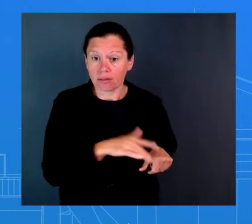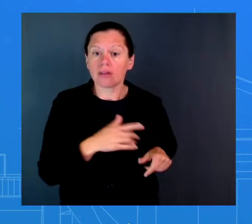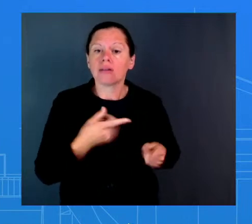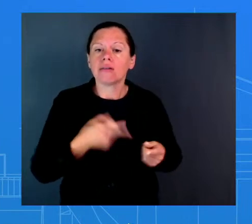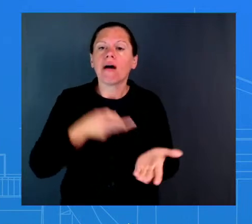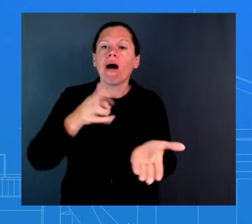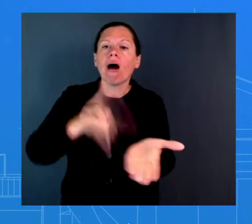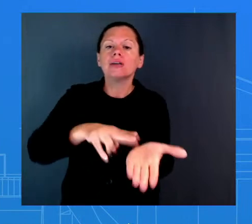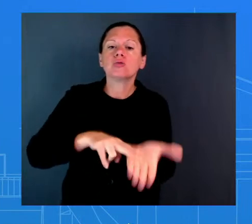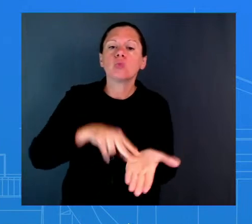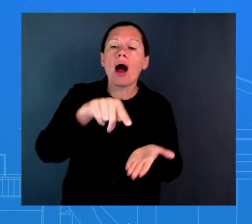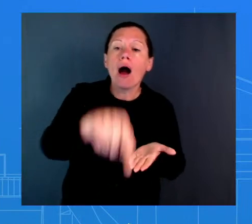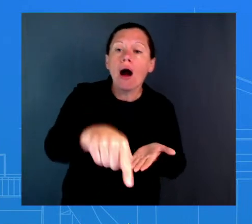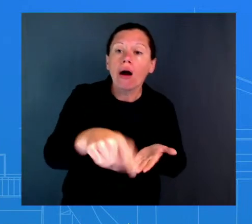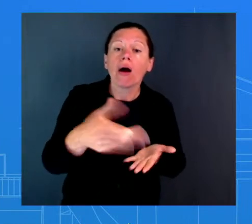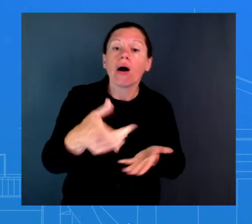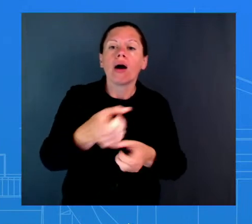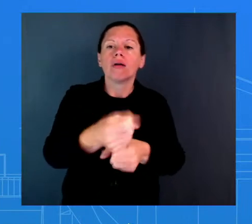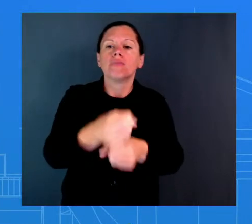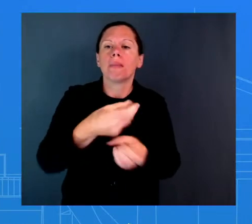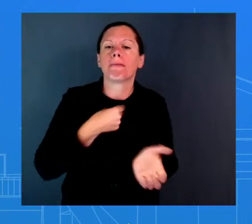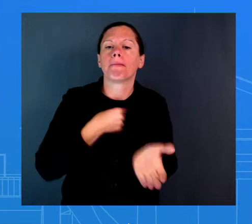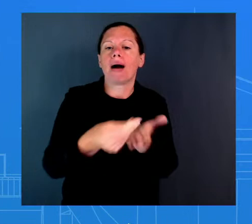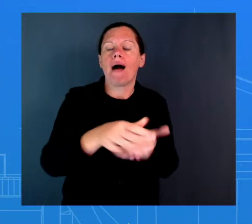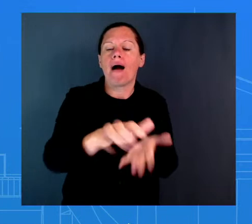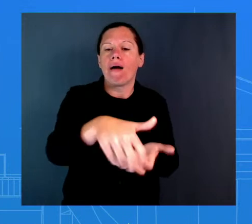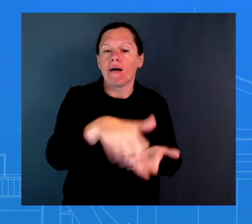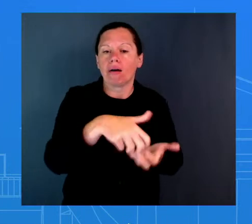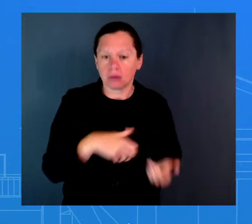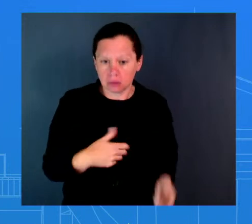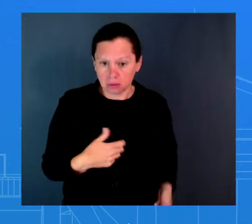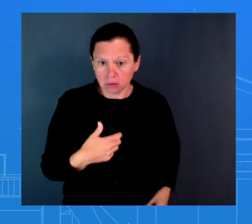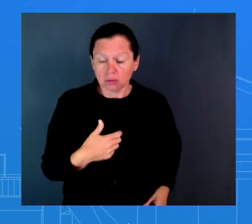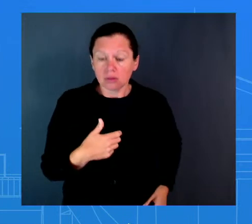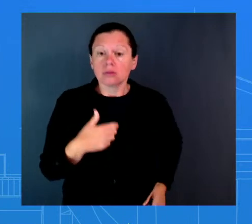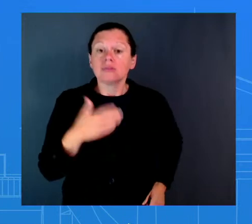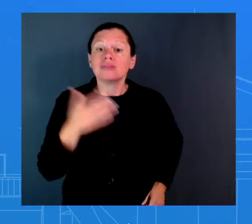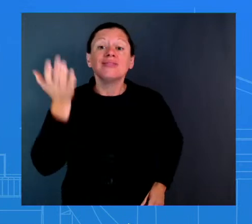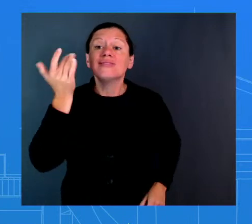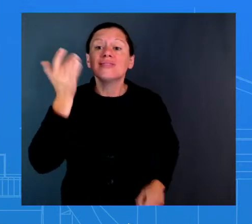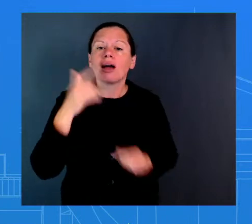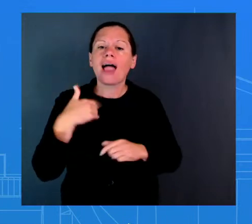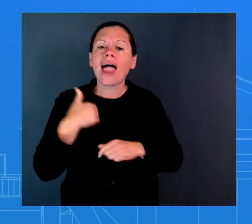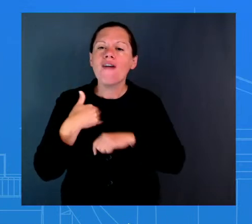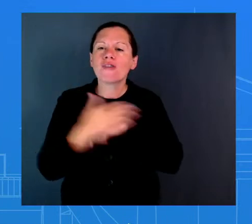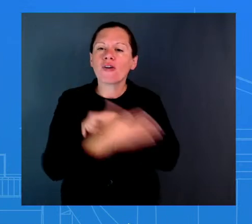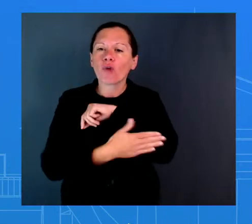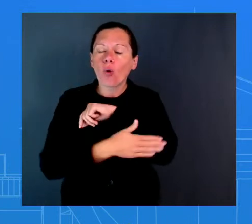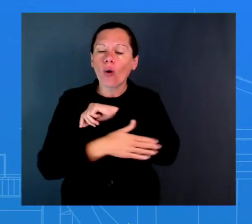is through foreign military sales, which they put on contract to purchase and don't take out of our stocks. So, we look at that. We obviously look at both